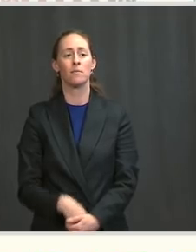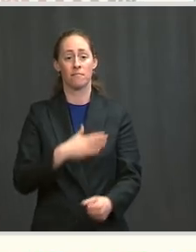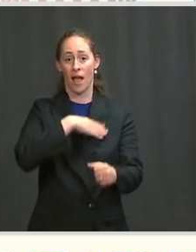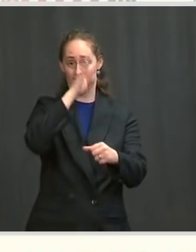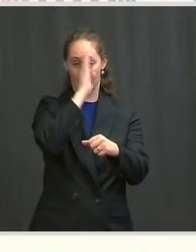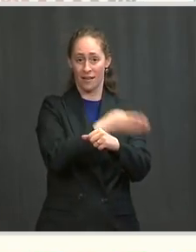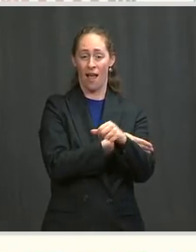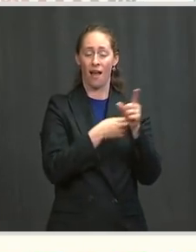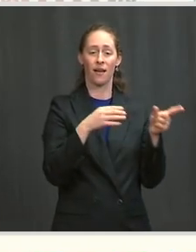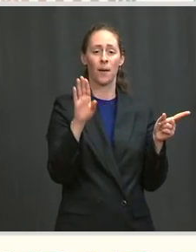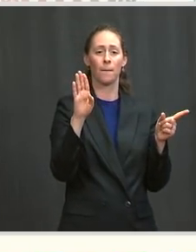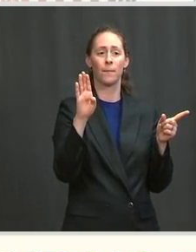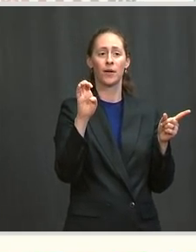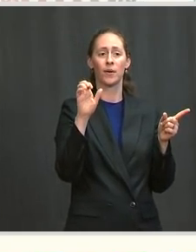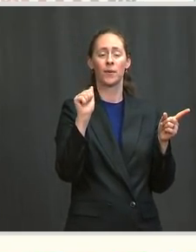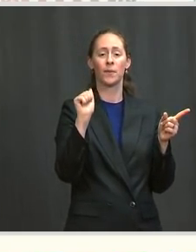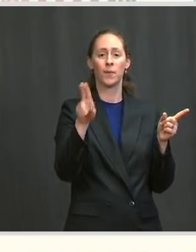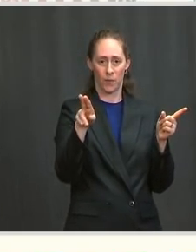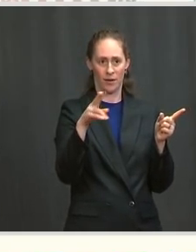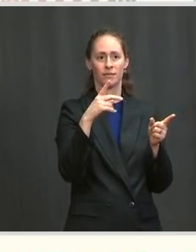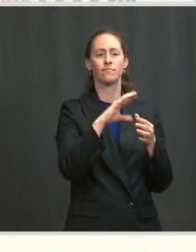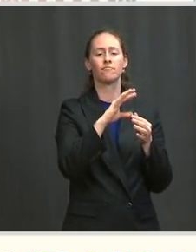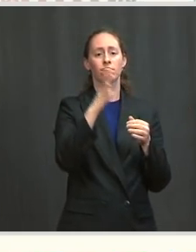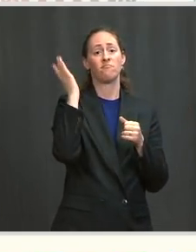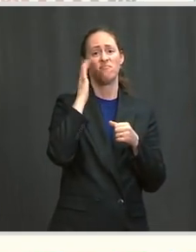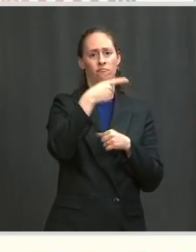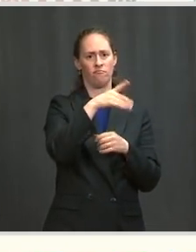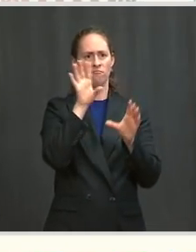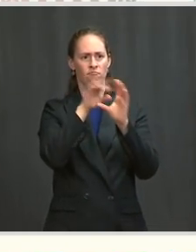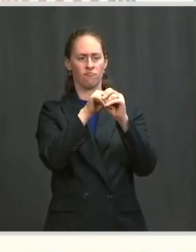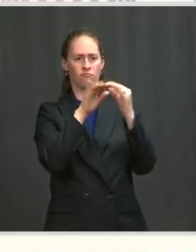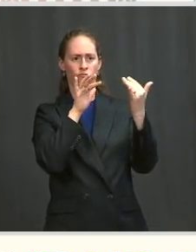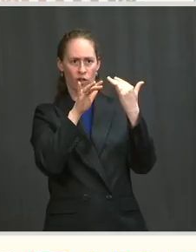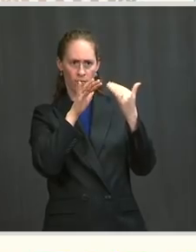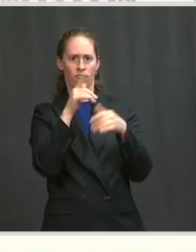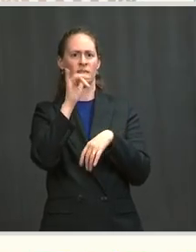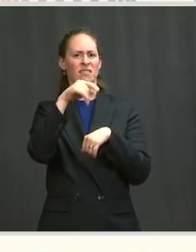and attorney general of the United -- of the state of Delaware and should be standing here instead of me,